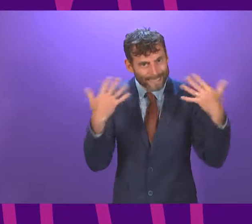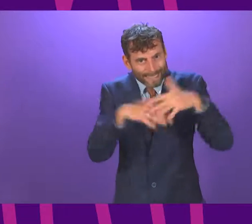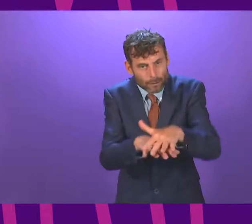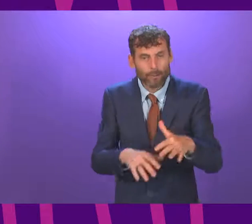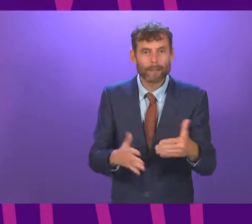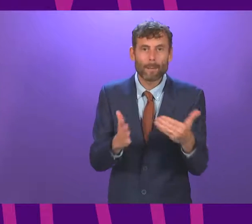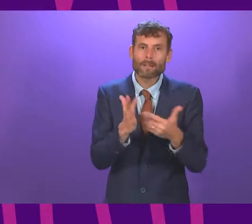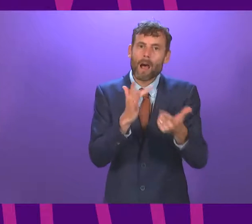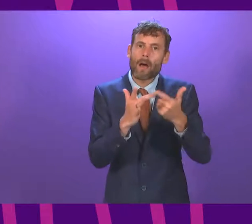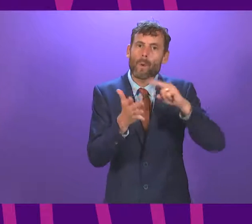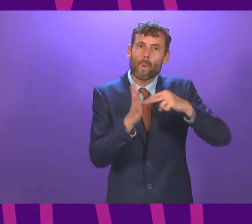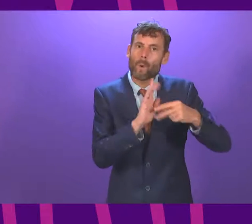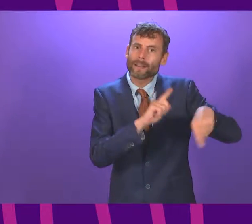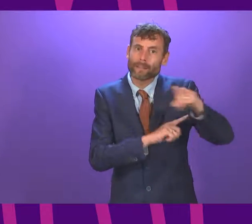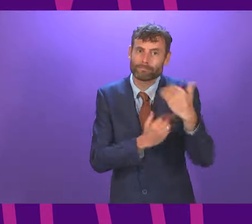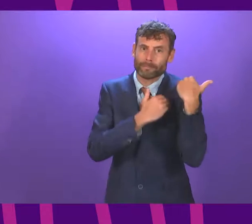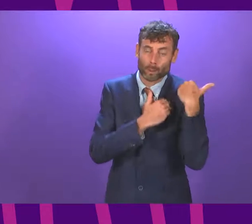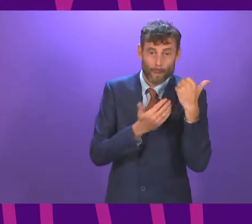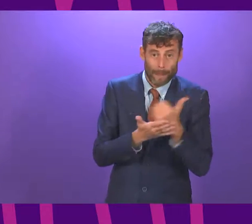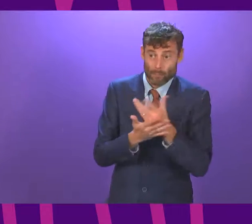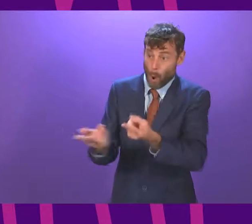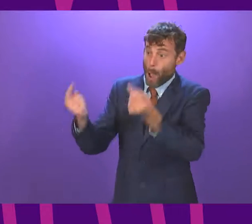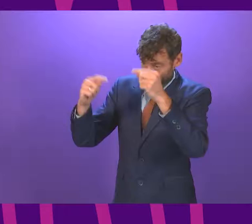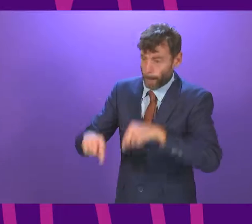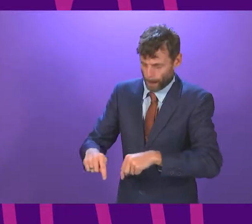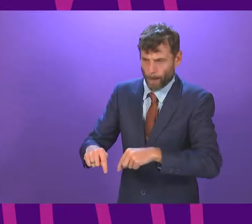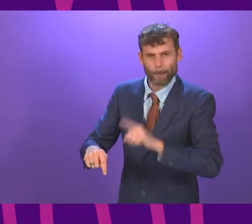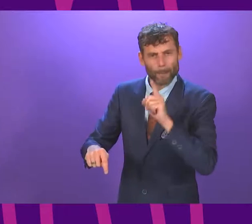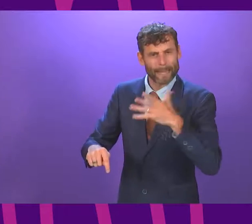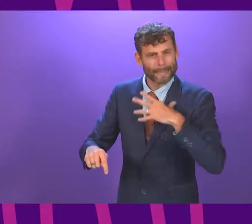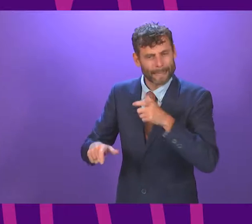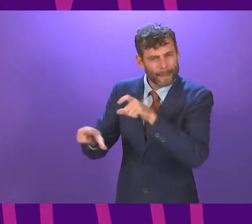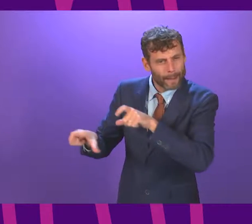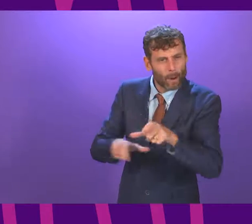all of which have a crucial role in welcoming and supporting vulnerable Afghan families?